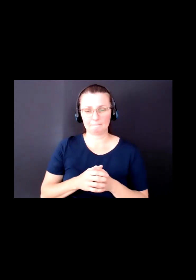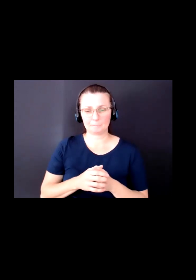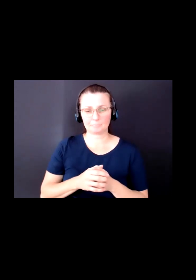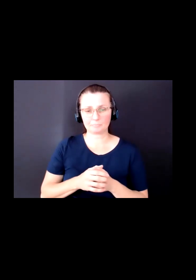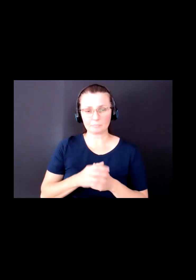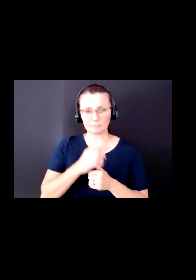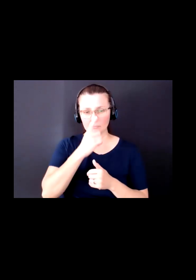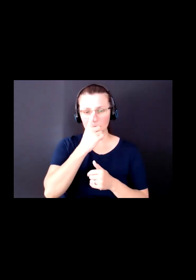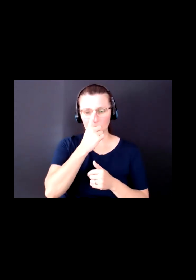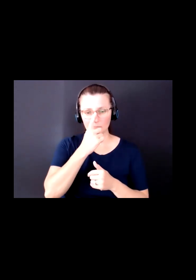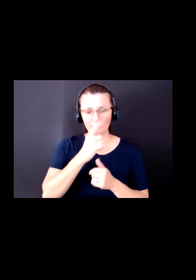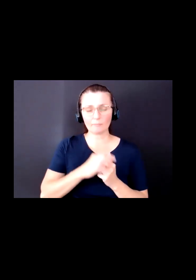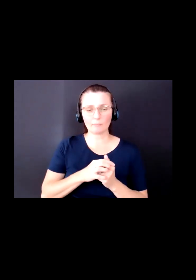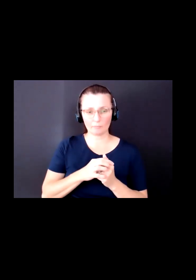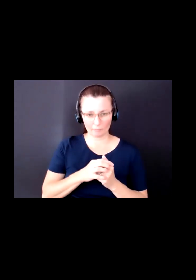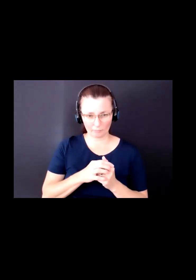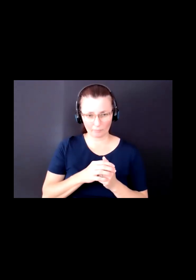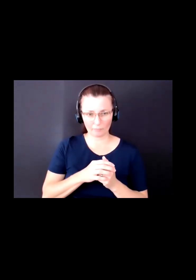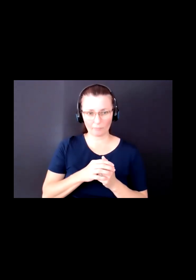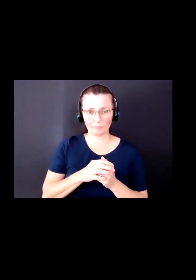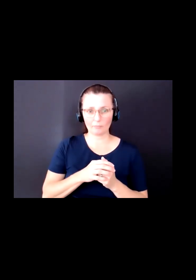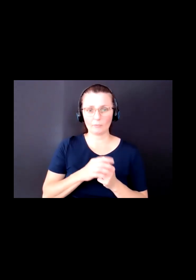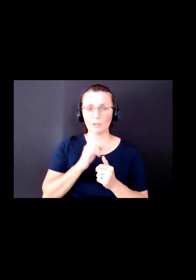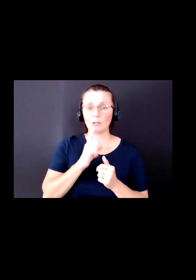you start by identifying all the services you provide.